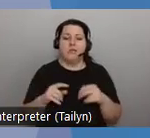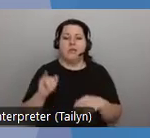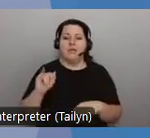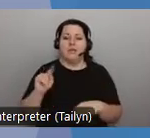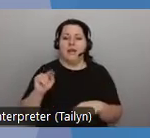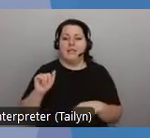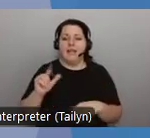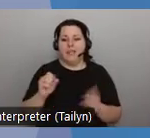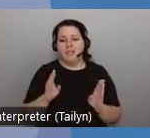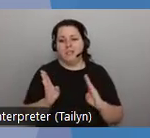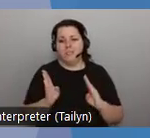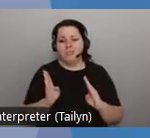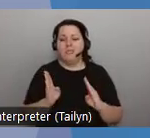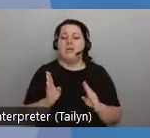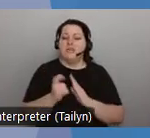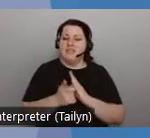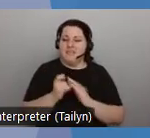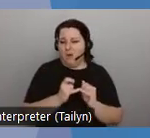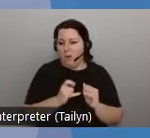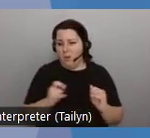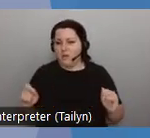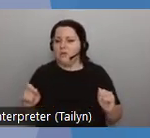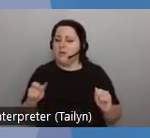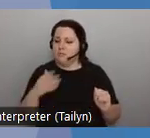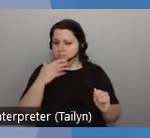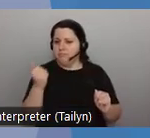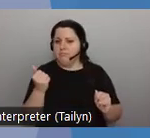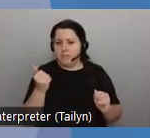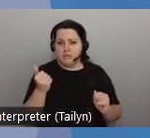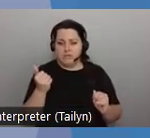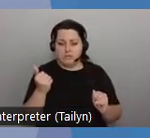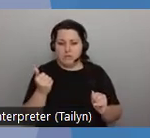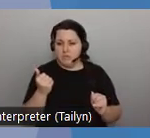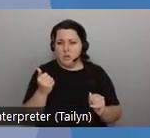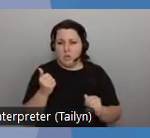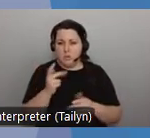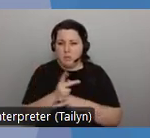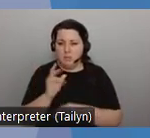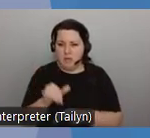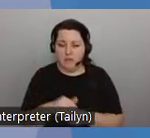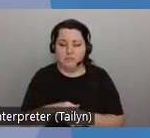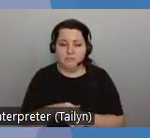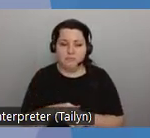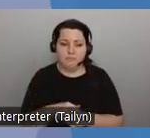So we need to make sure that we use something like an underline or maybe et al looks